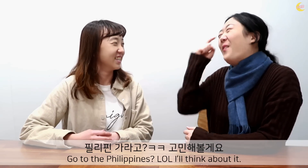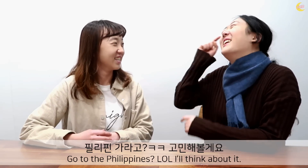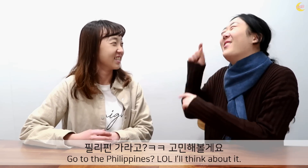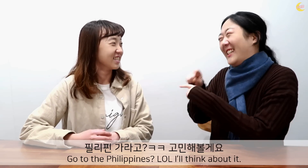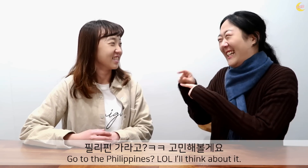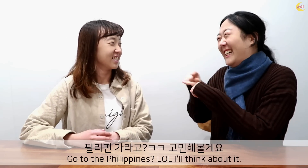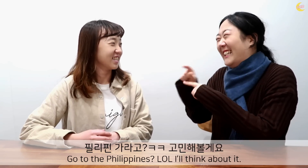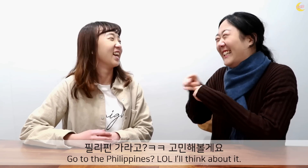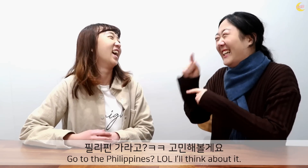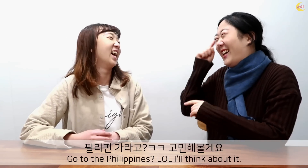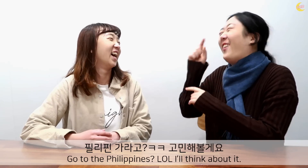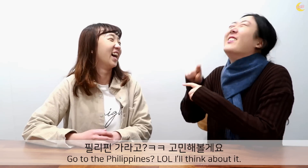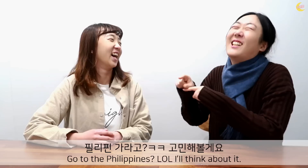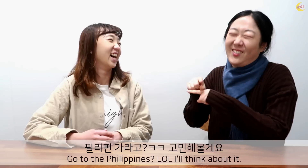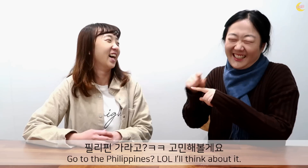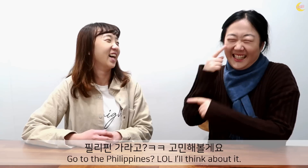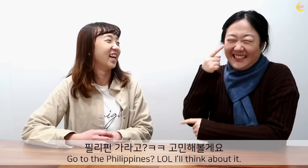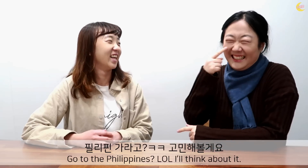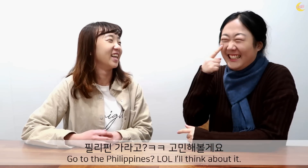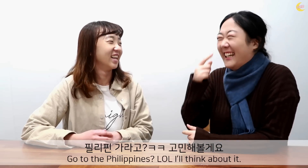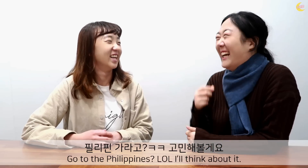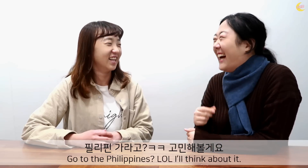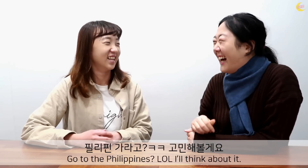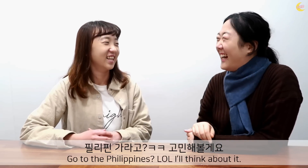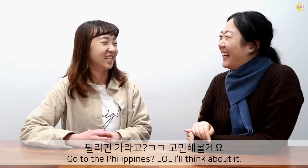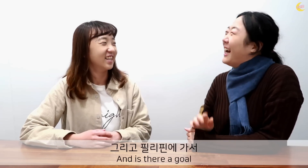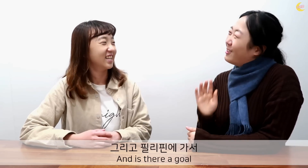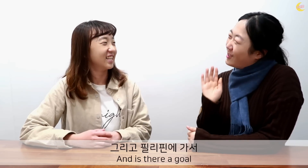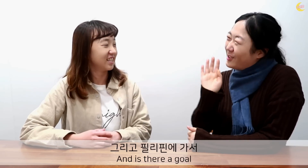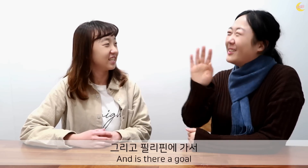Go to the Philippines? LOL I’ll think about it.